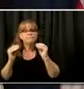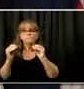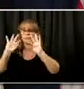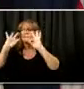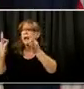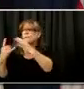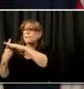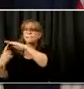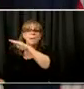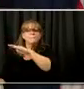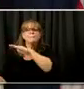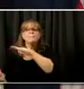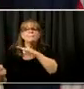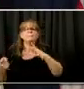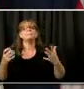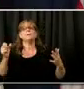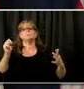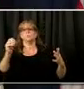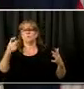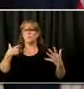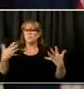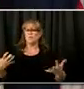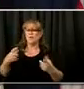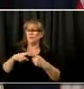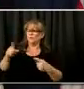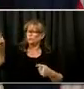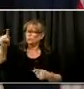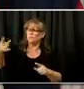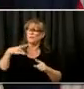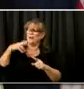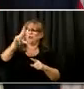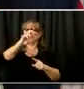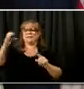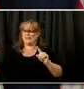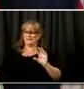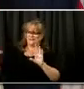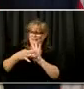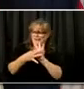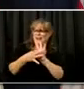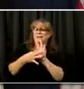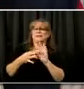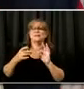even if you're doing it remotely we can create senses of belonging for our students for example